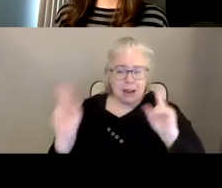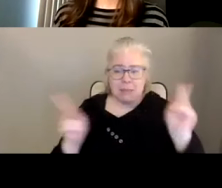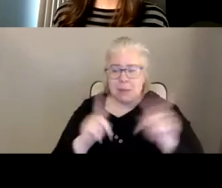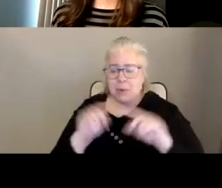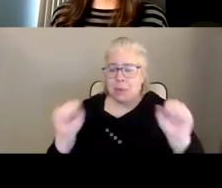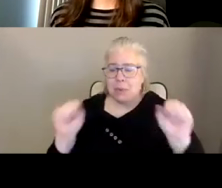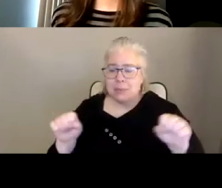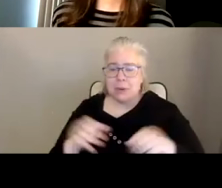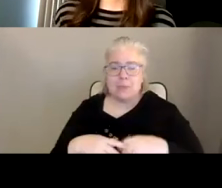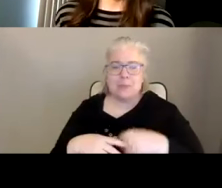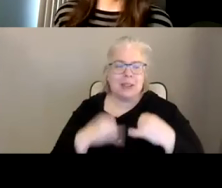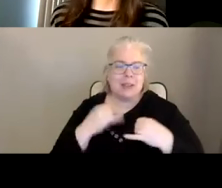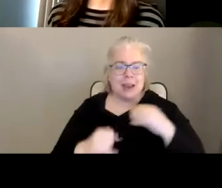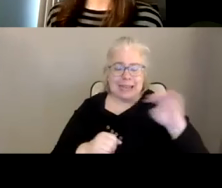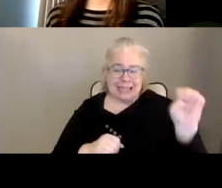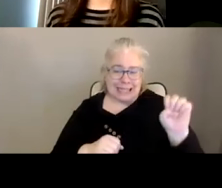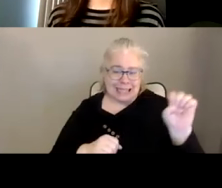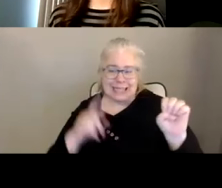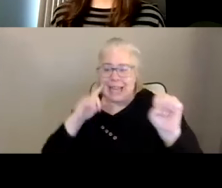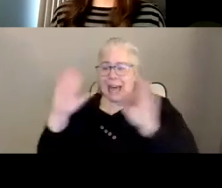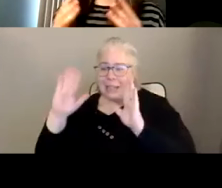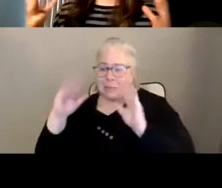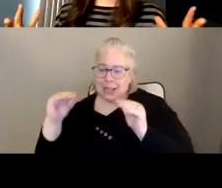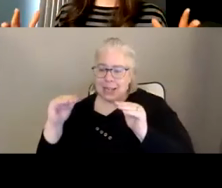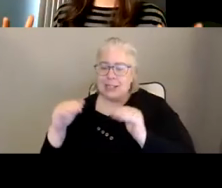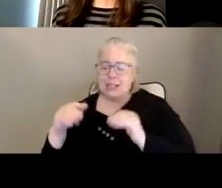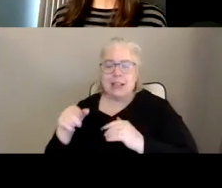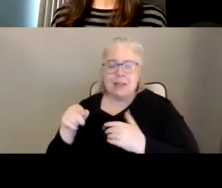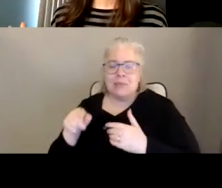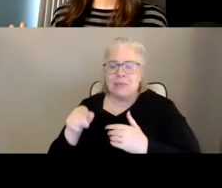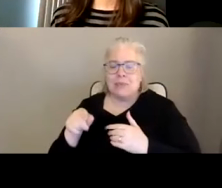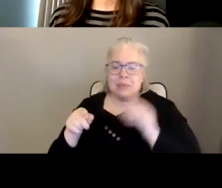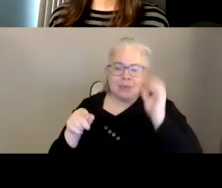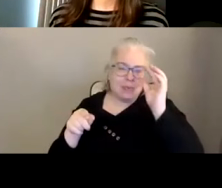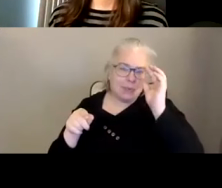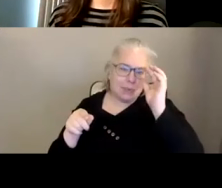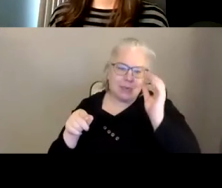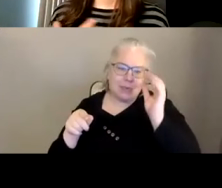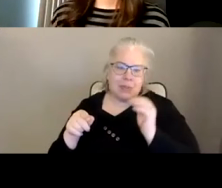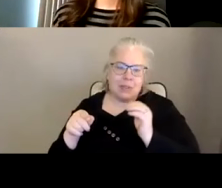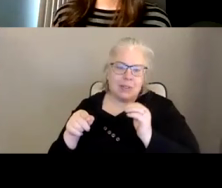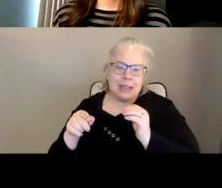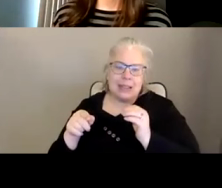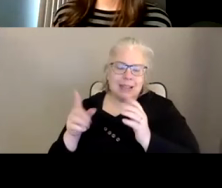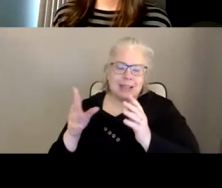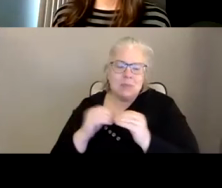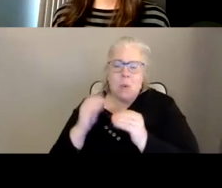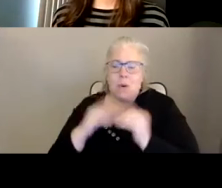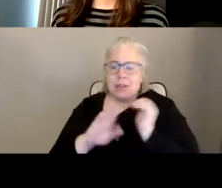And then finally, what are your expectations? And this goes beyond just your expectations